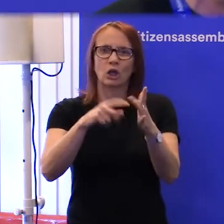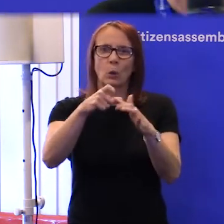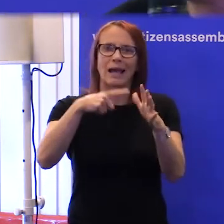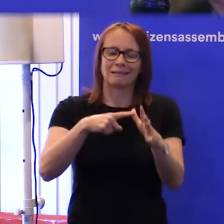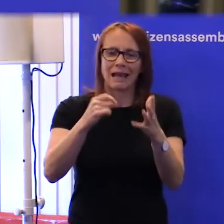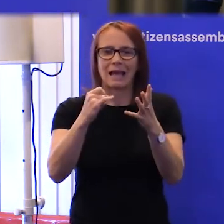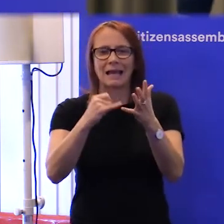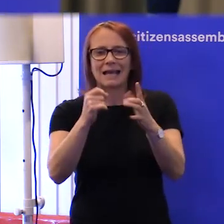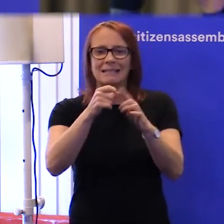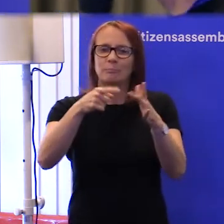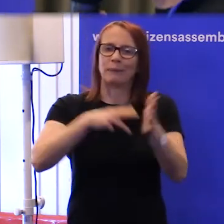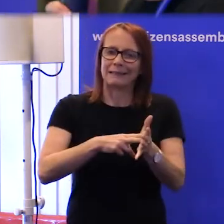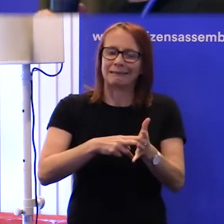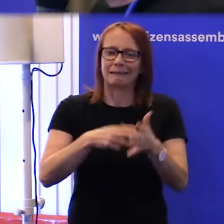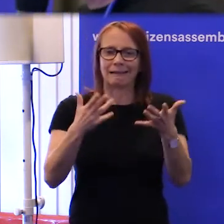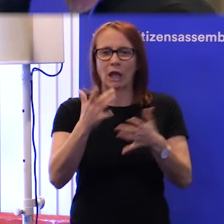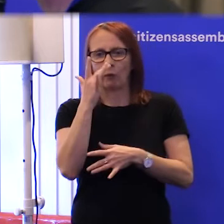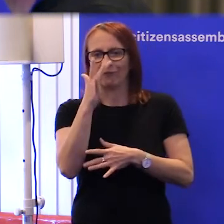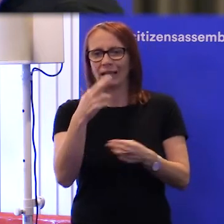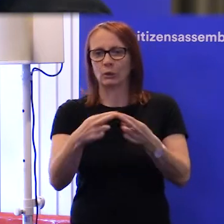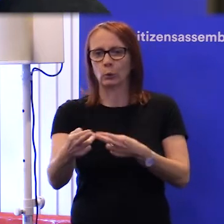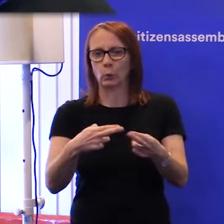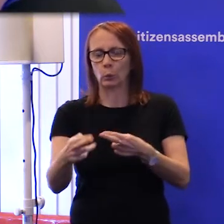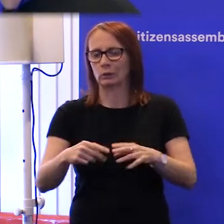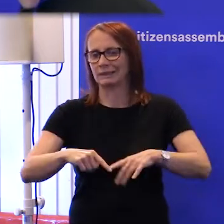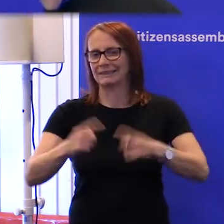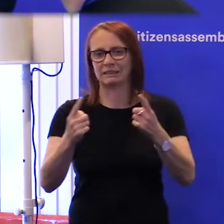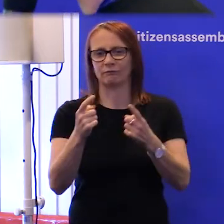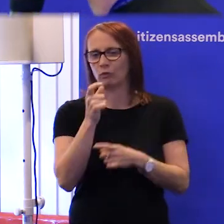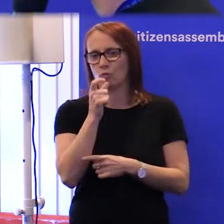now feat news is possibly you know just a different interpretation of what it's